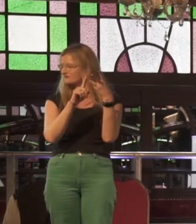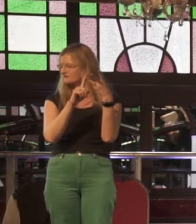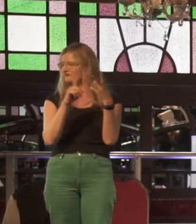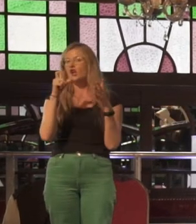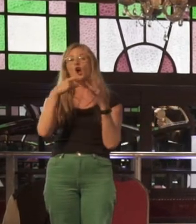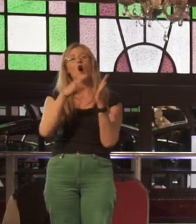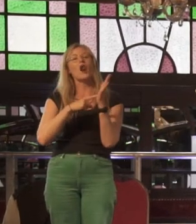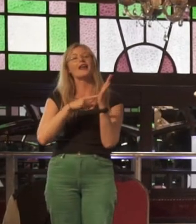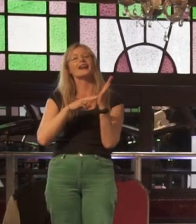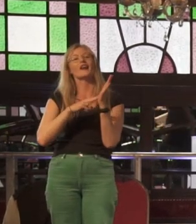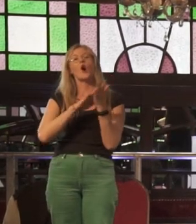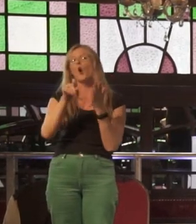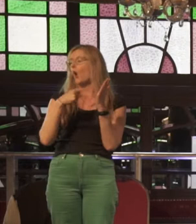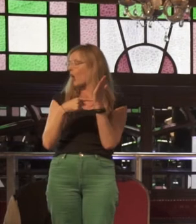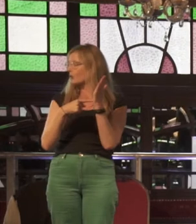Colin Hoult for The Death of Anna Mann.